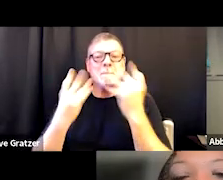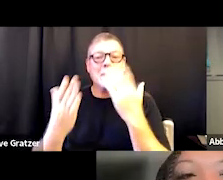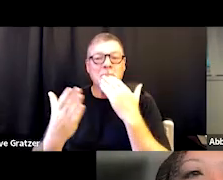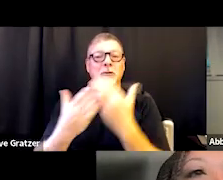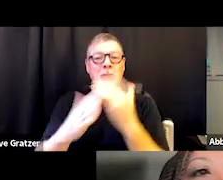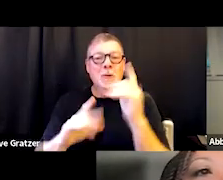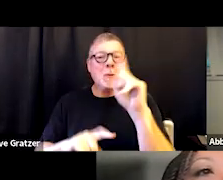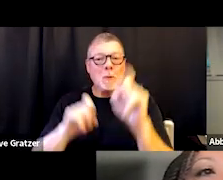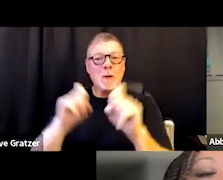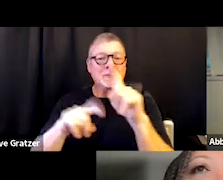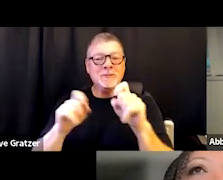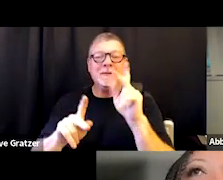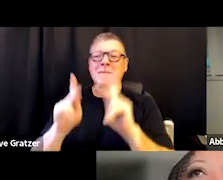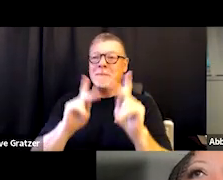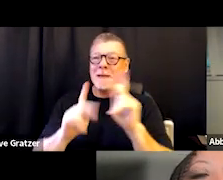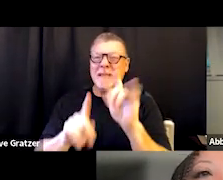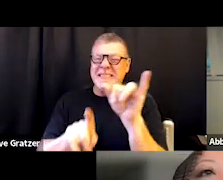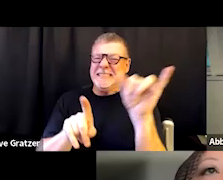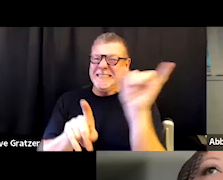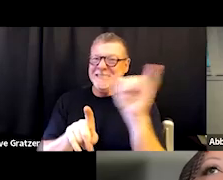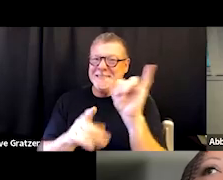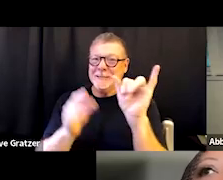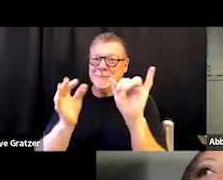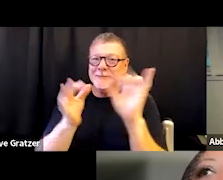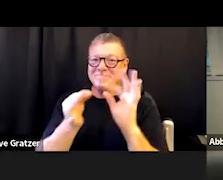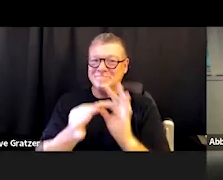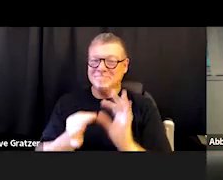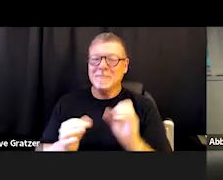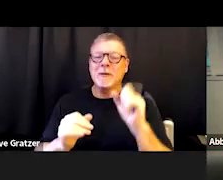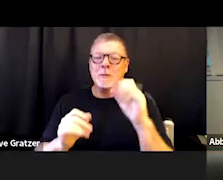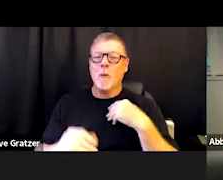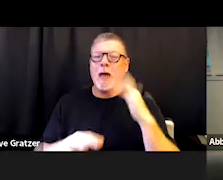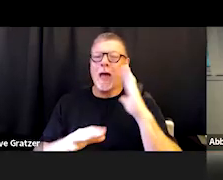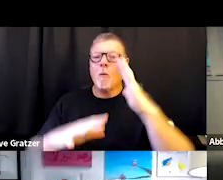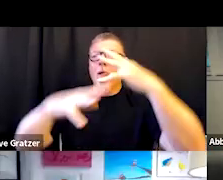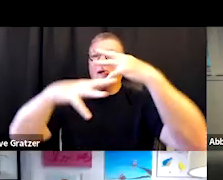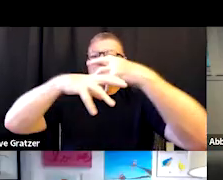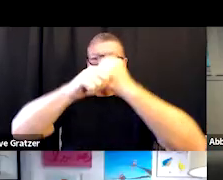A lot of people are asking similar questions, so I am going to summarize many of the questions